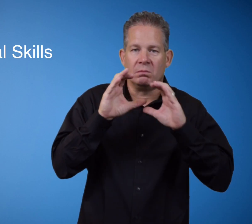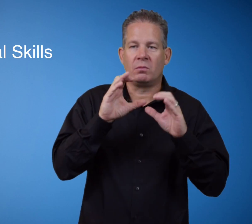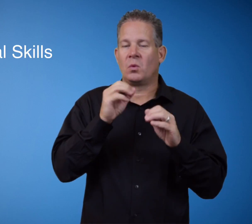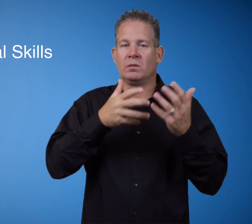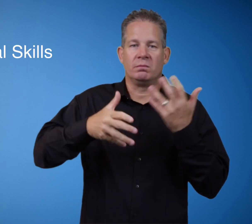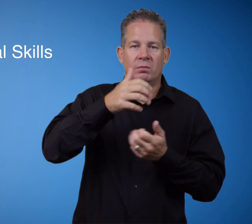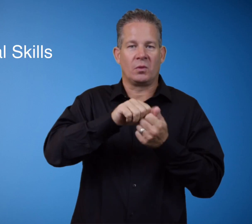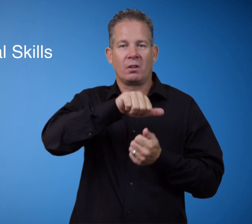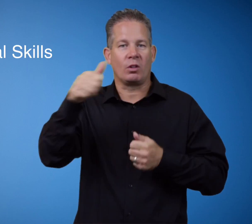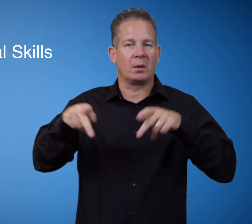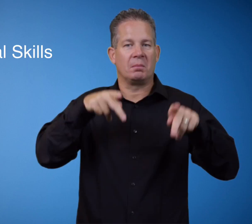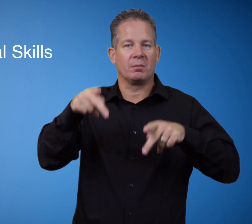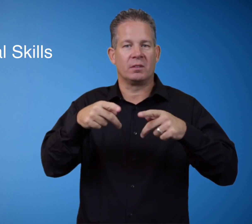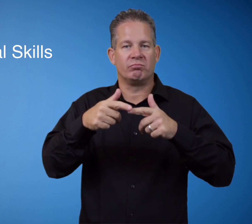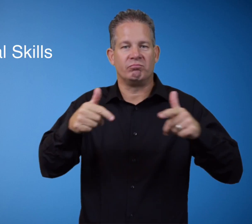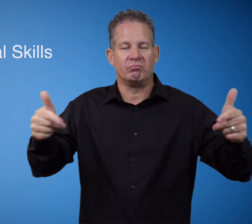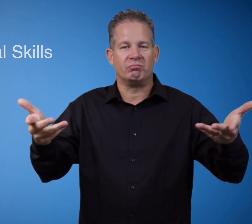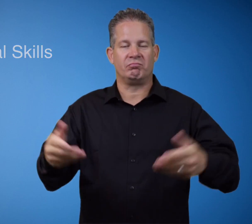work, communicate or socialize with other people.